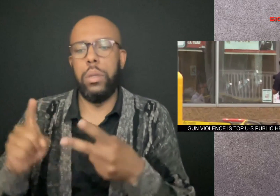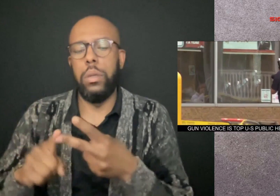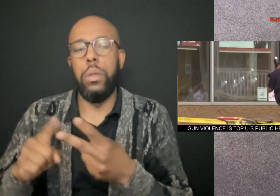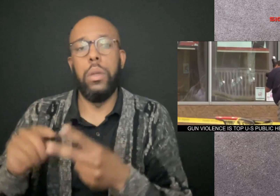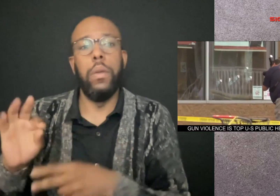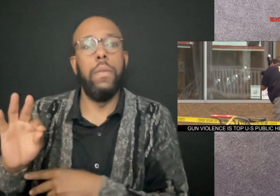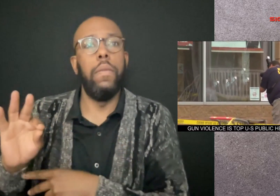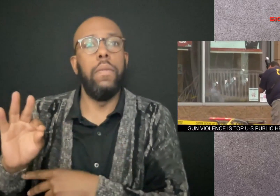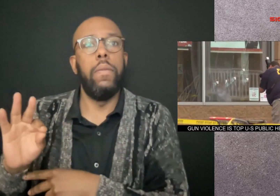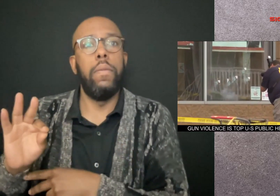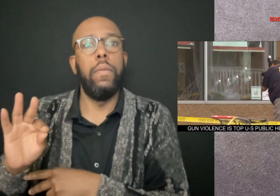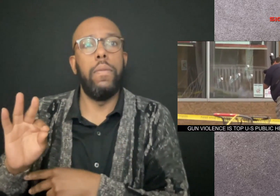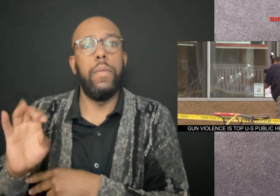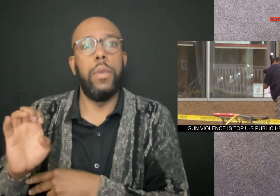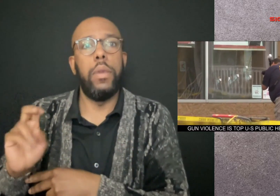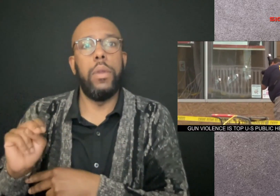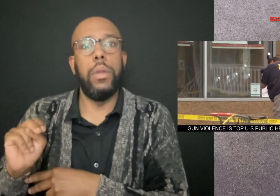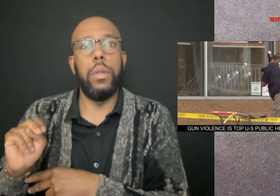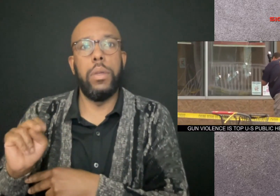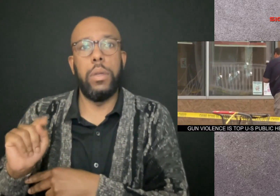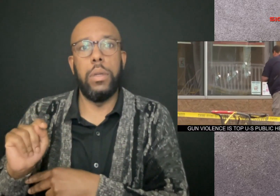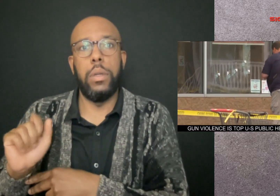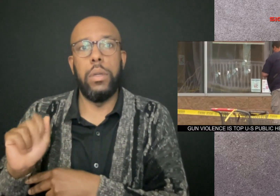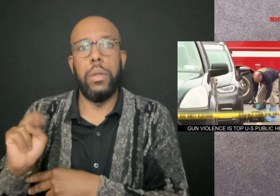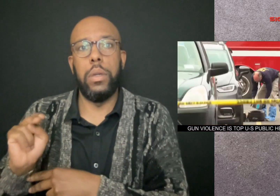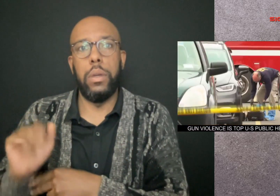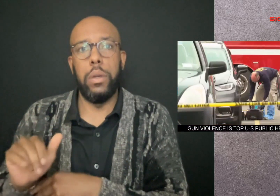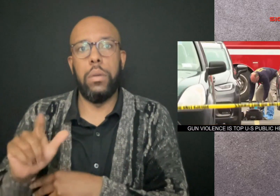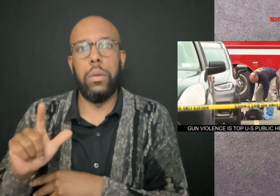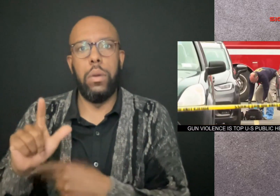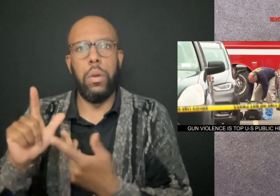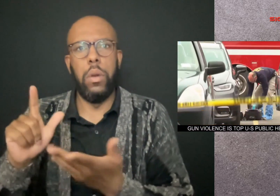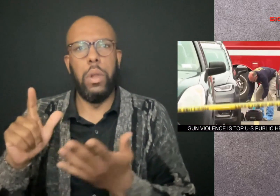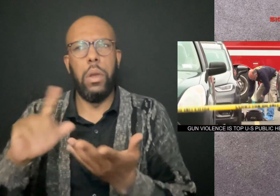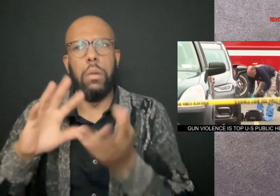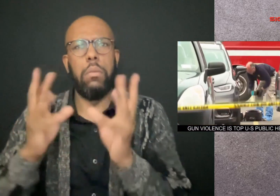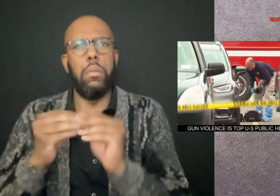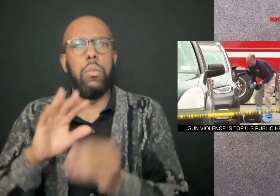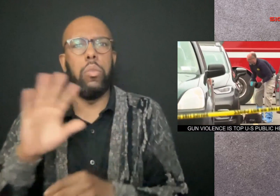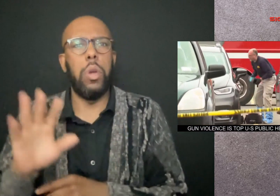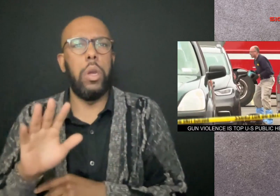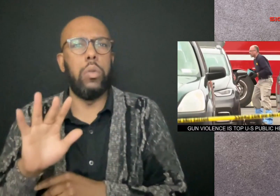Oh boy. Opioids and fentanyl came in second with 25%.